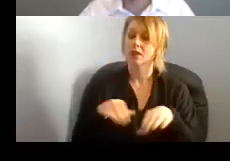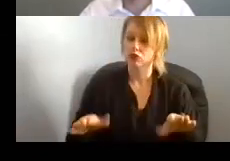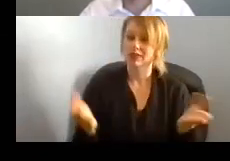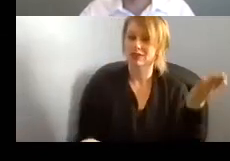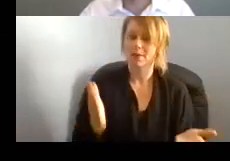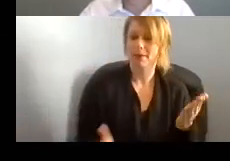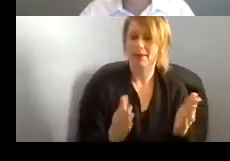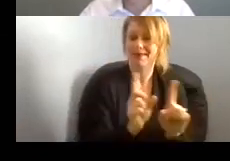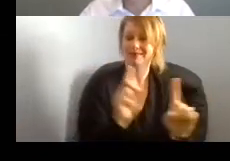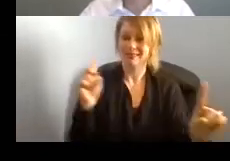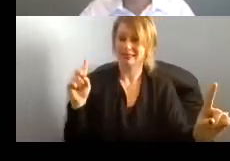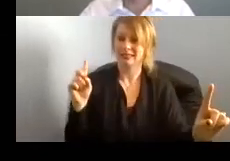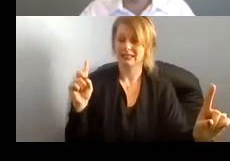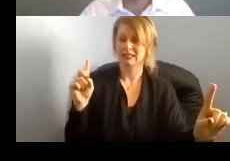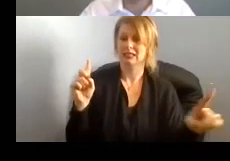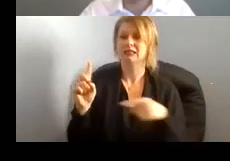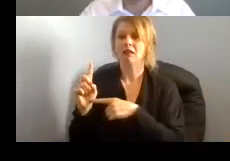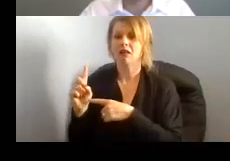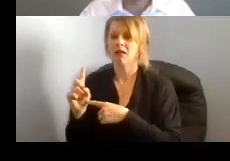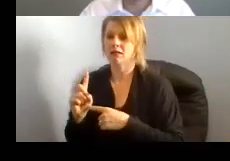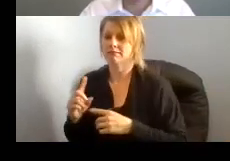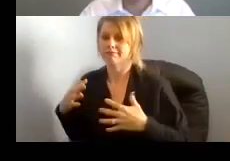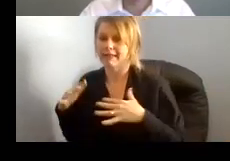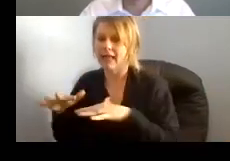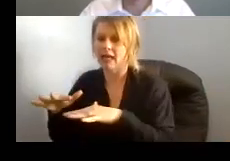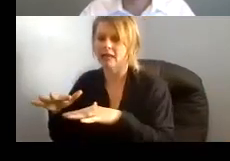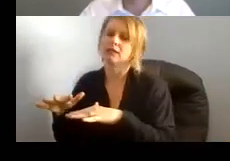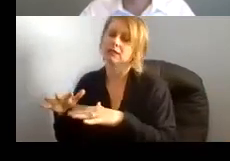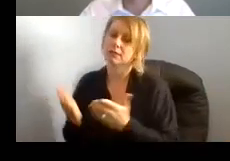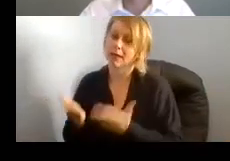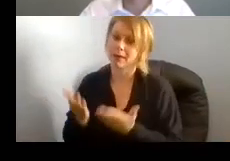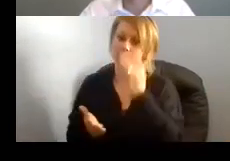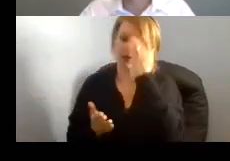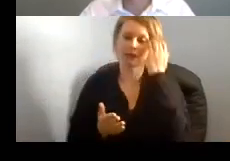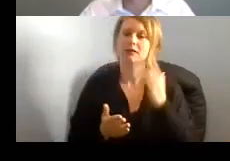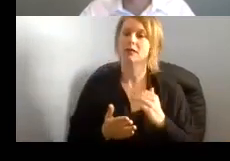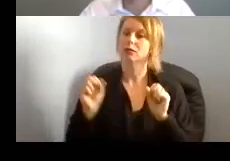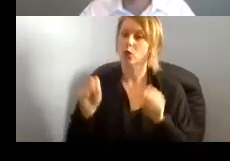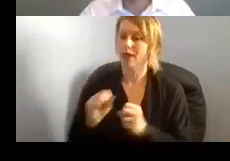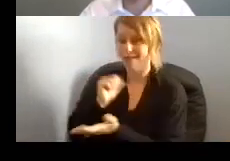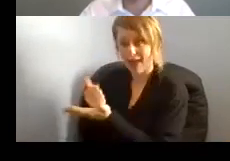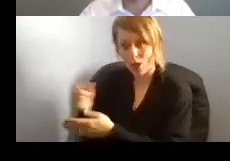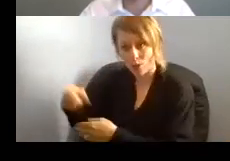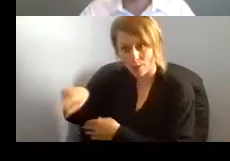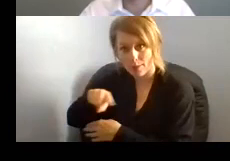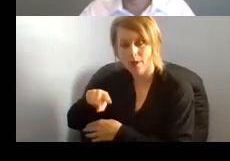to cope with their own anxieties or discomfort. So educators can help students develop skills to support a peer who’s grieving